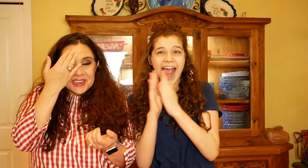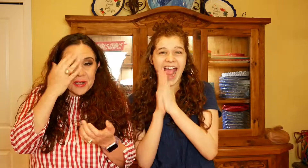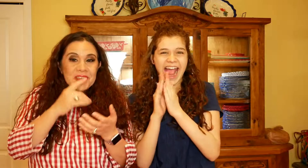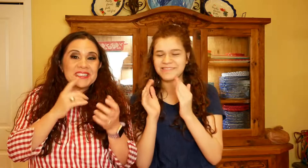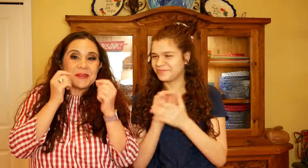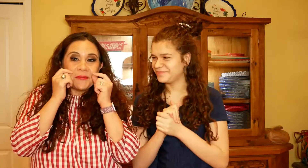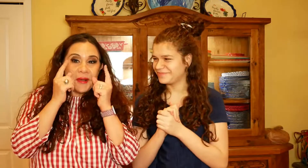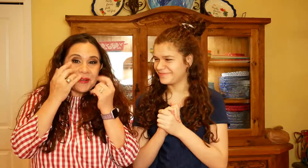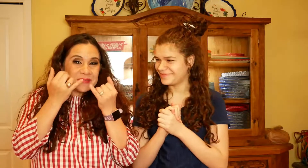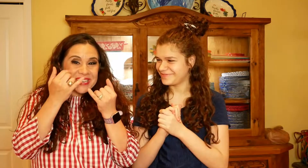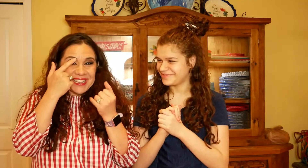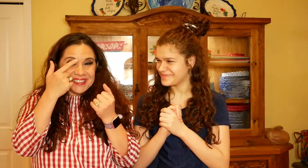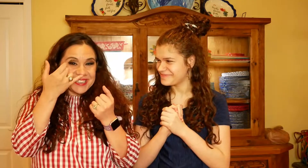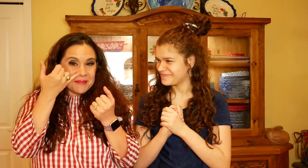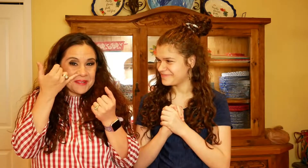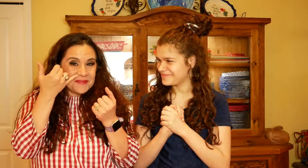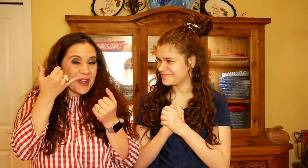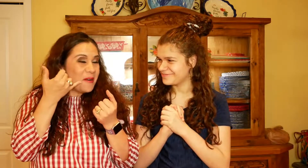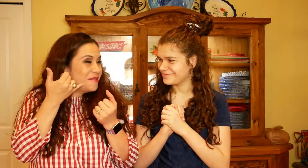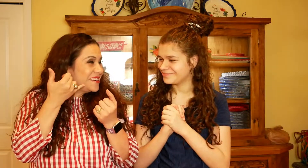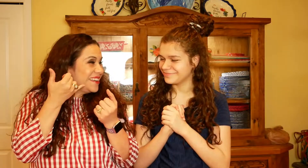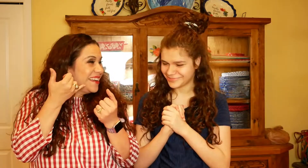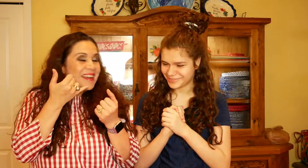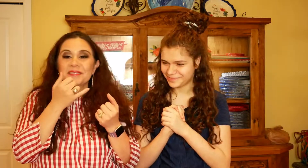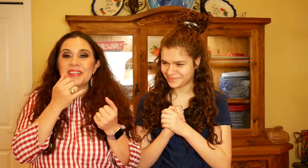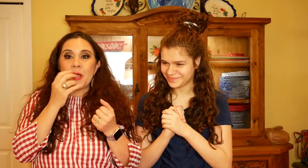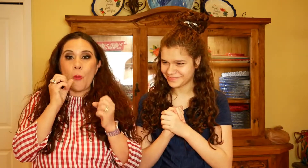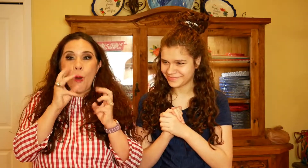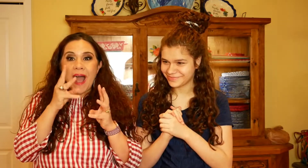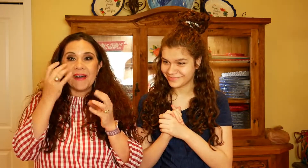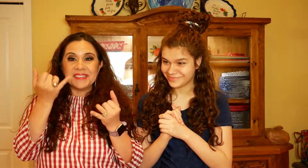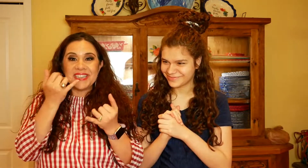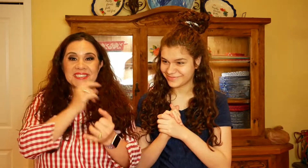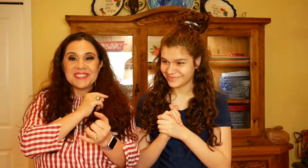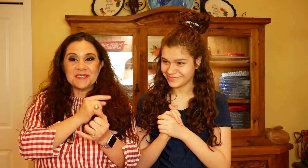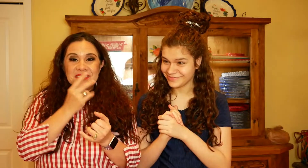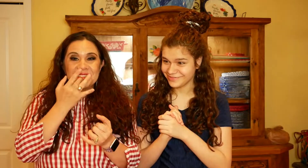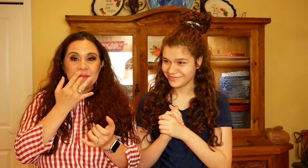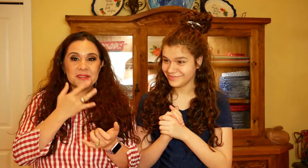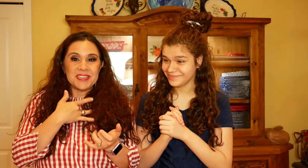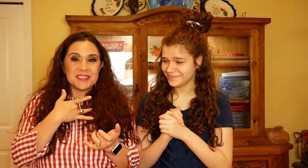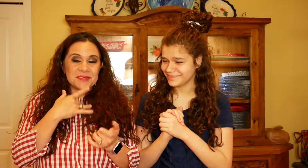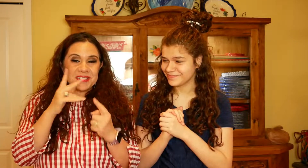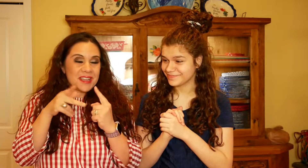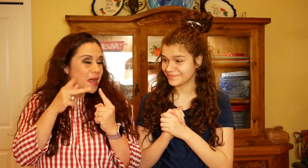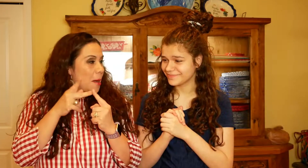know that until we woke up looked at my phone i was like wow today's tony's birthday so it's like